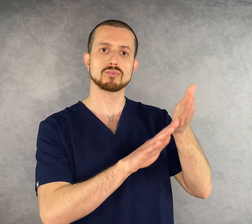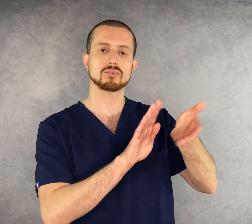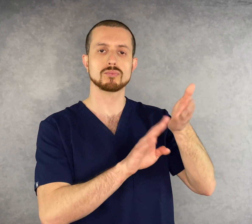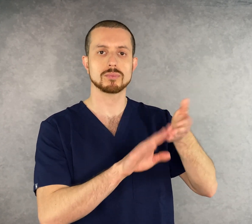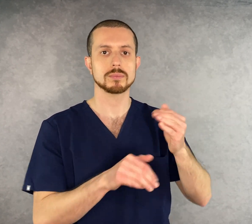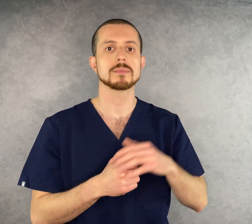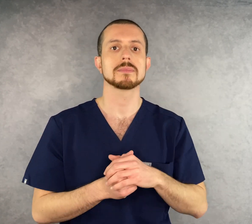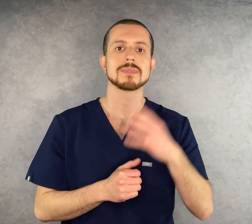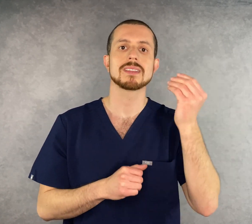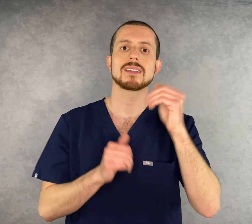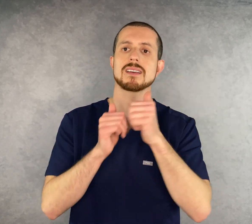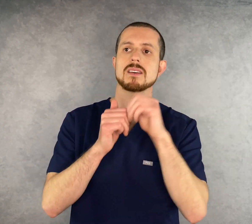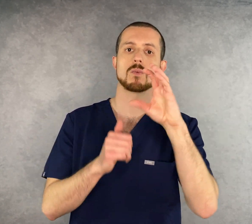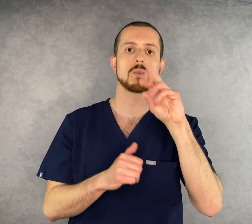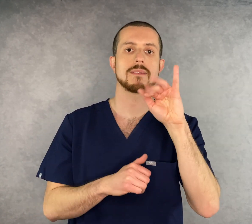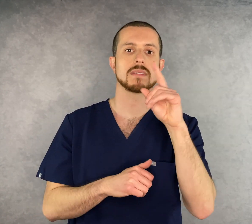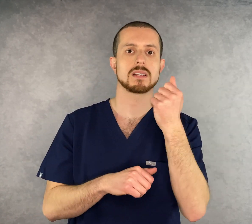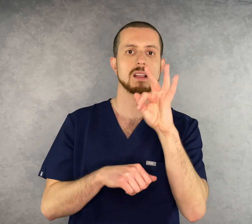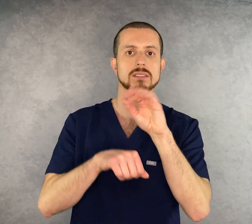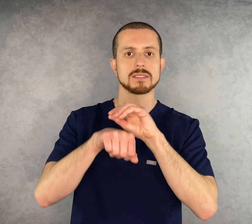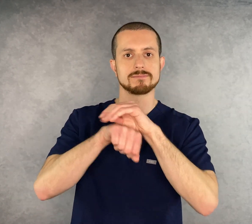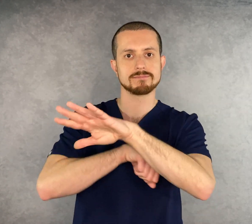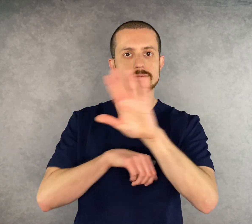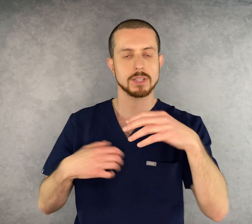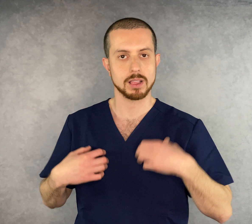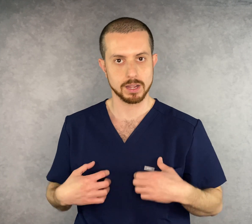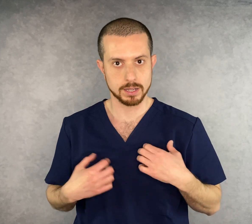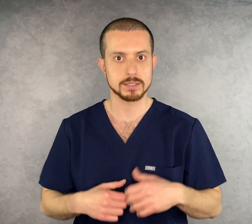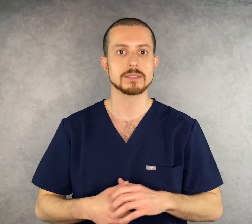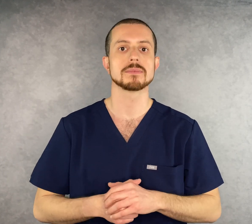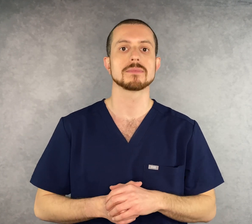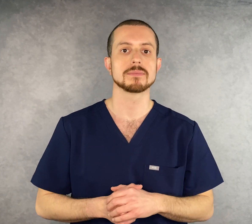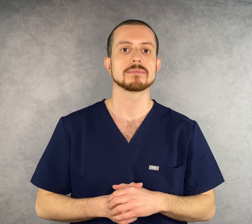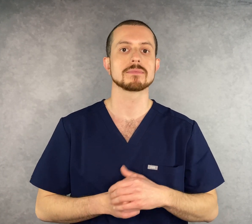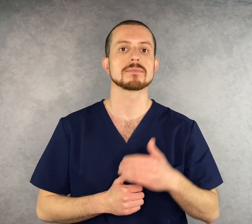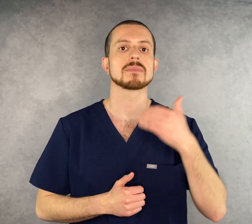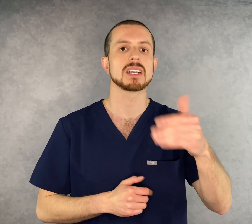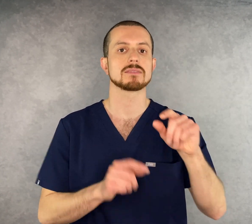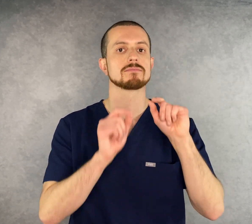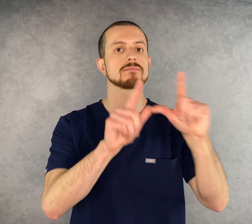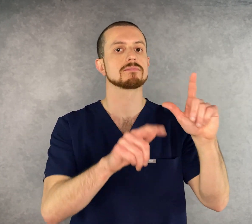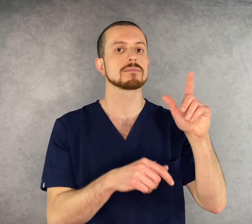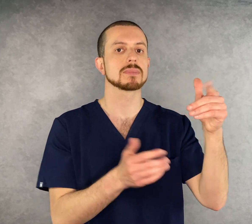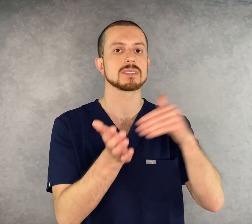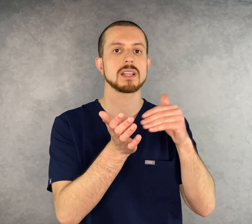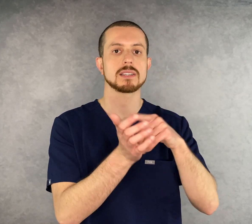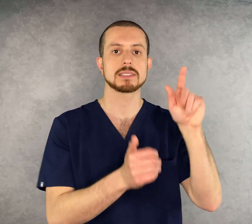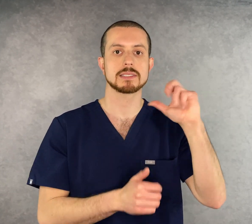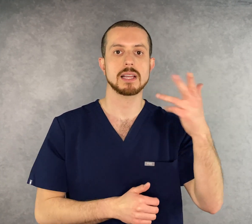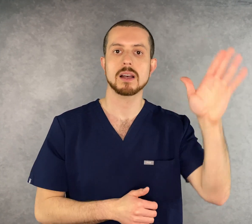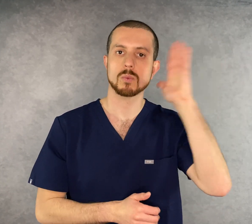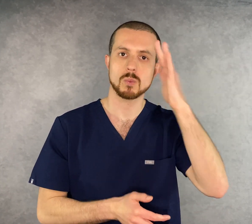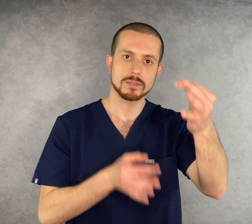and how COVID-19 affects your lungs. In the next video, Dr. Zach will